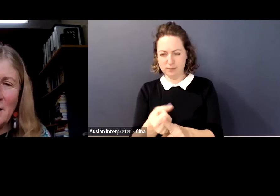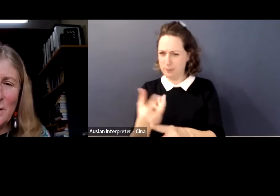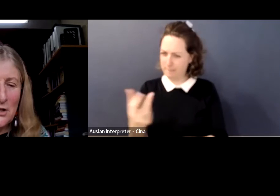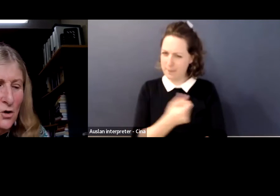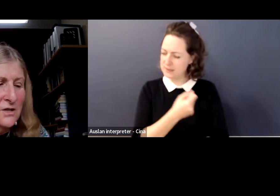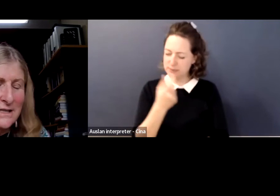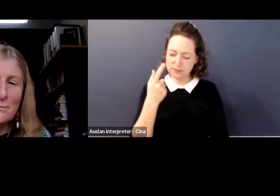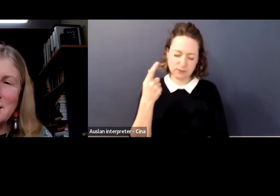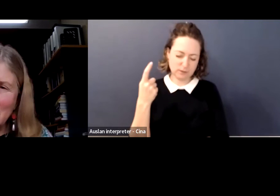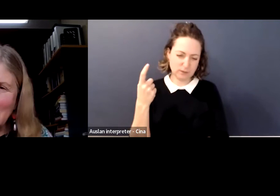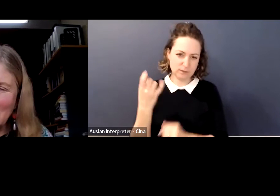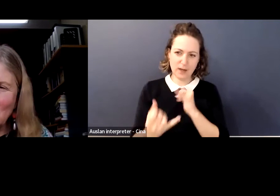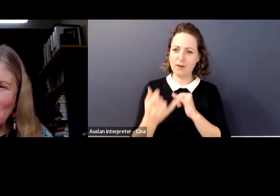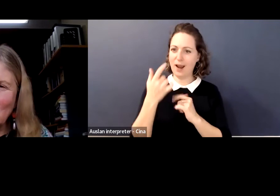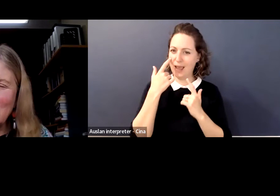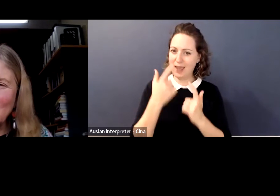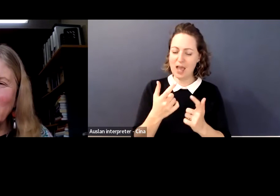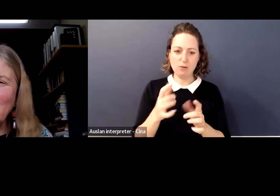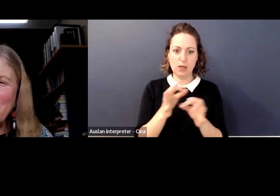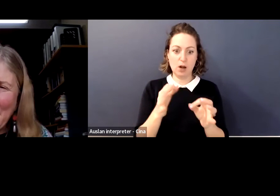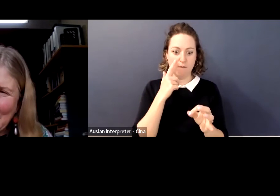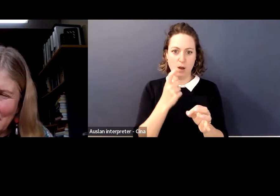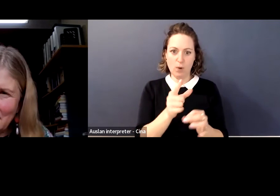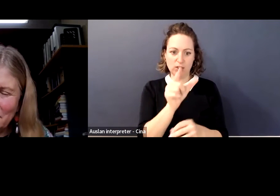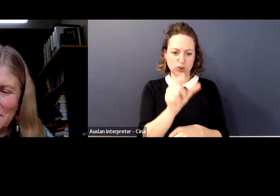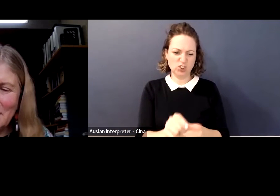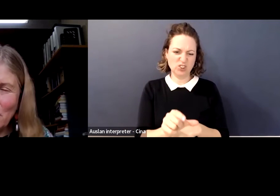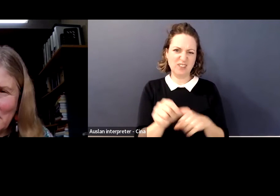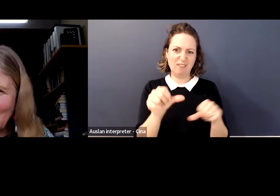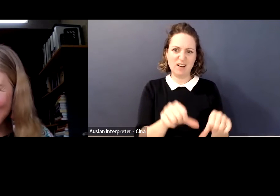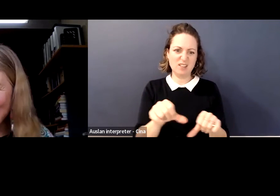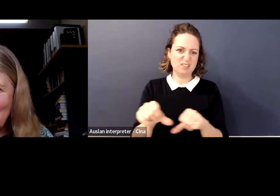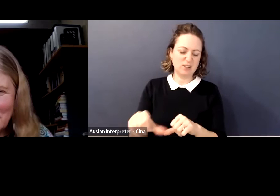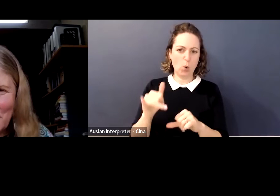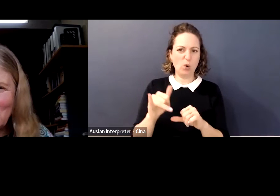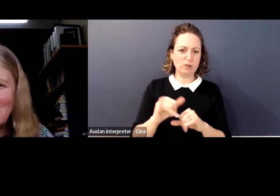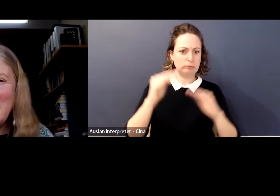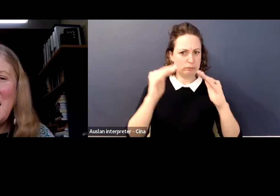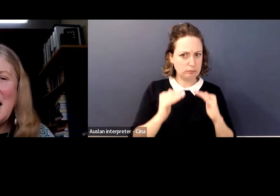that we are not simply seeing a student who is doing very badly in reading or written expression